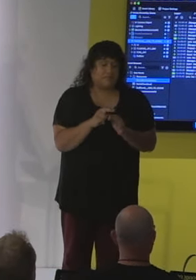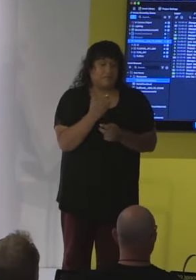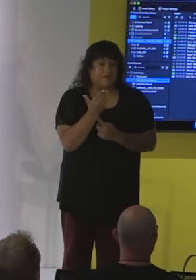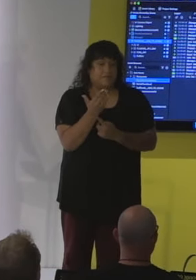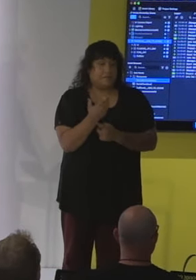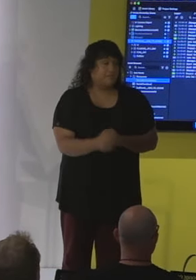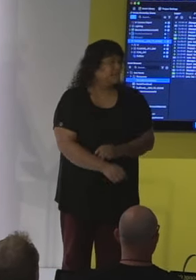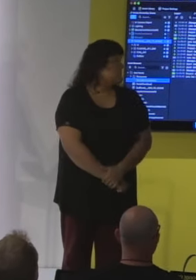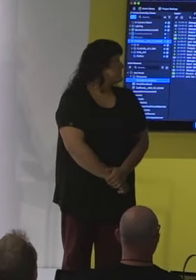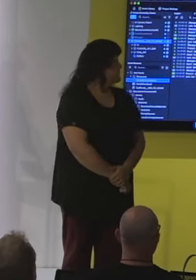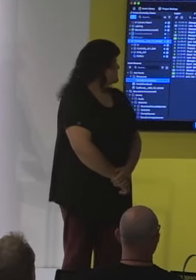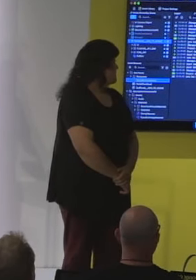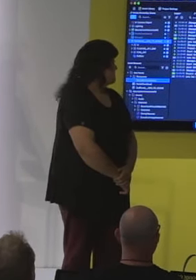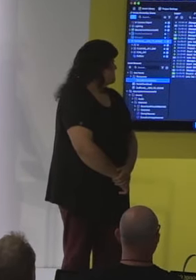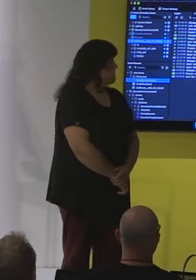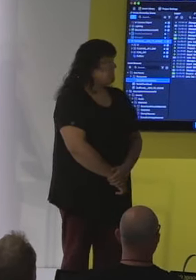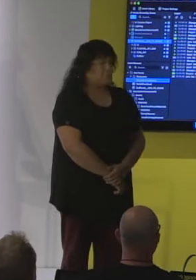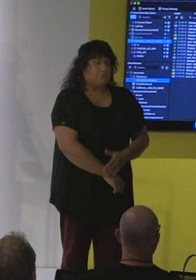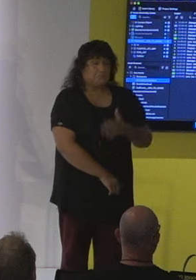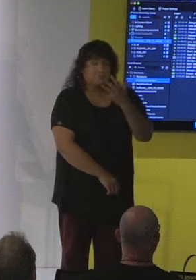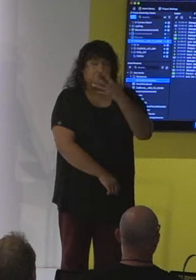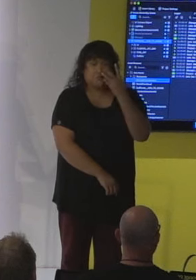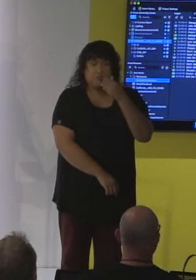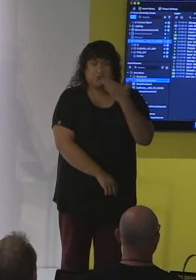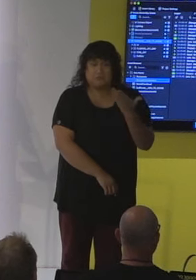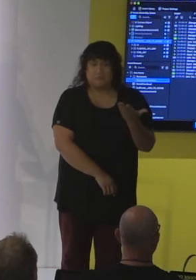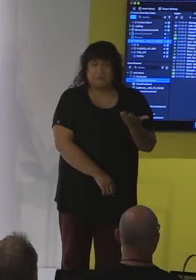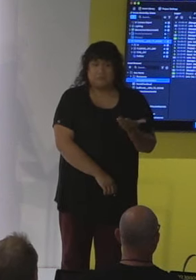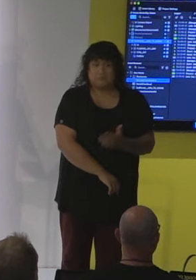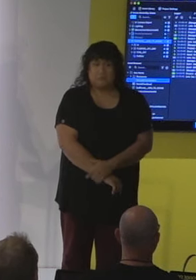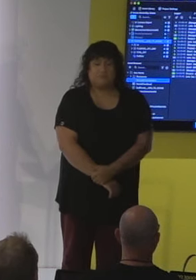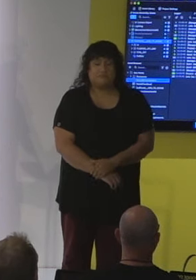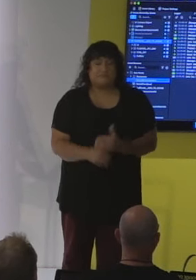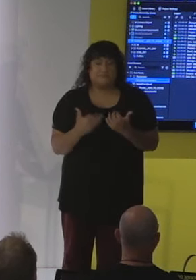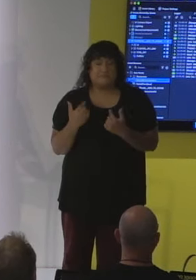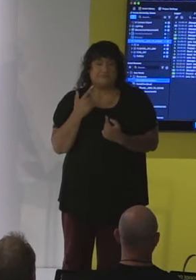(toggle popping) Okay, that looks pretty good. (toggle popping) Actually. Let's do like 12.